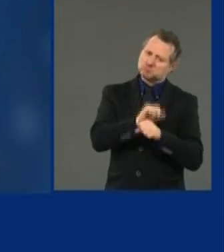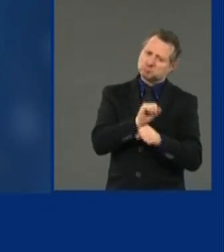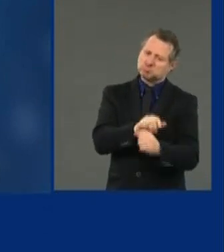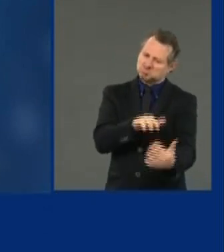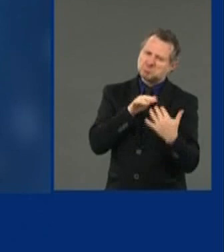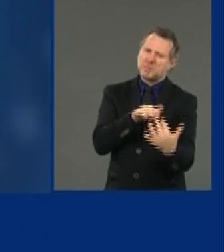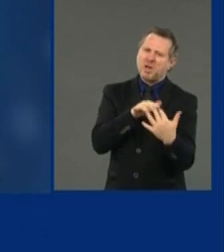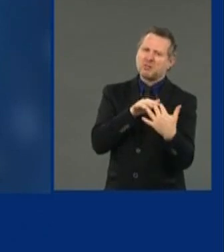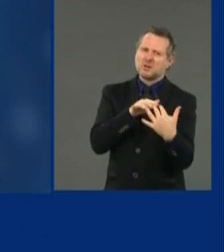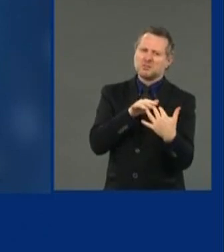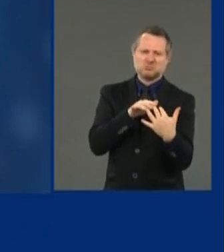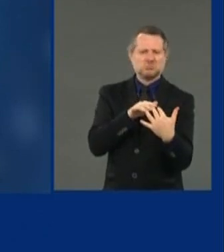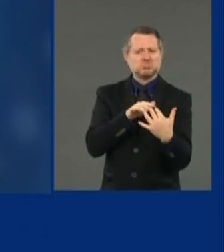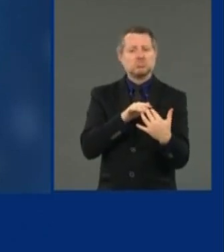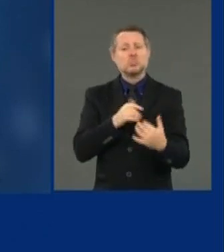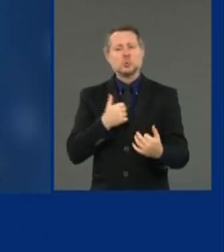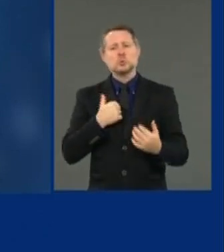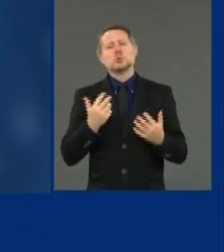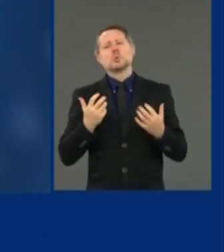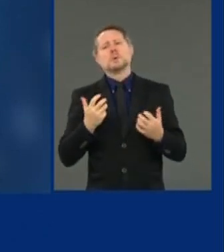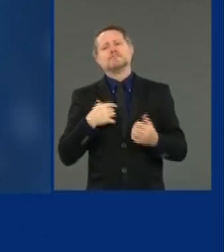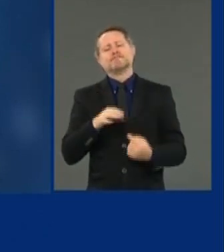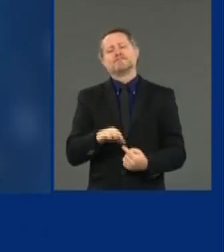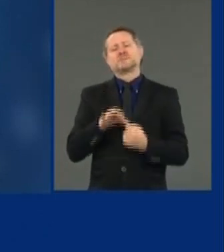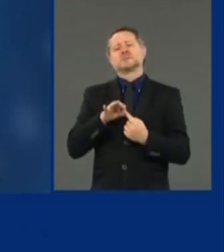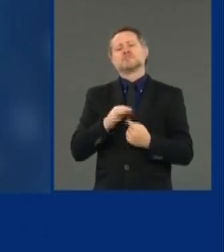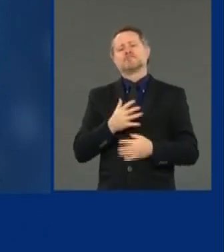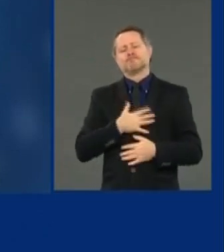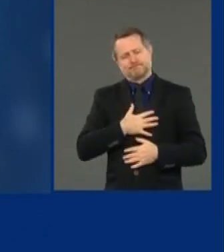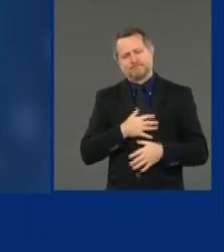IN THIS BATTLE AND IT WAS A BATTLE, IT IS A BATTLE.